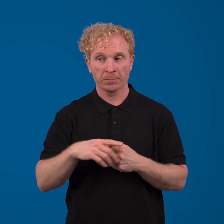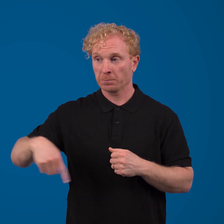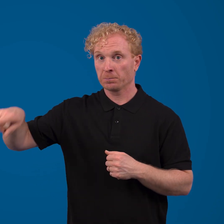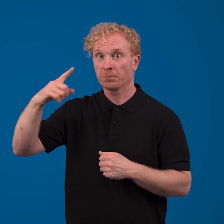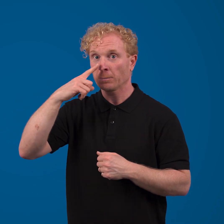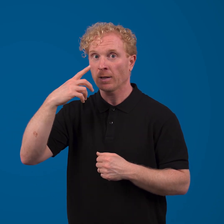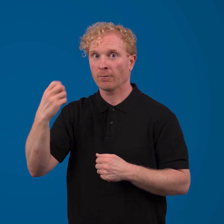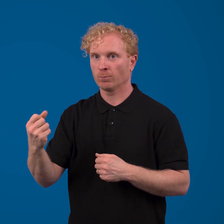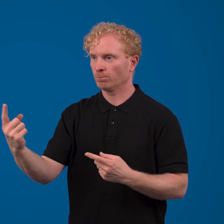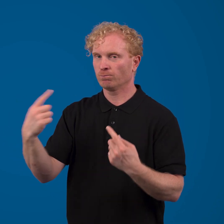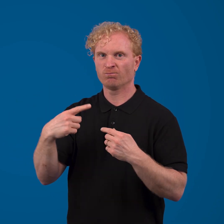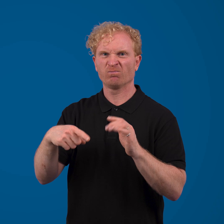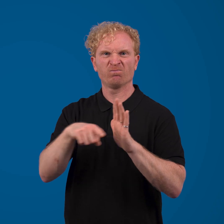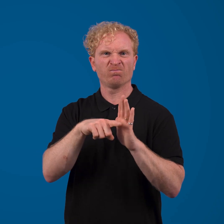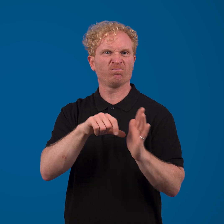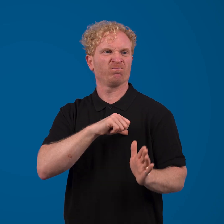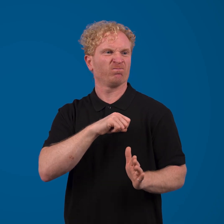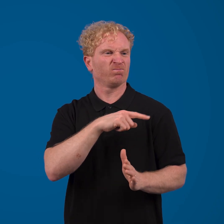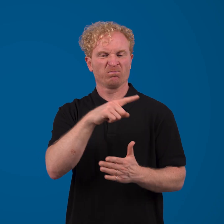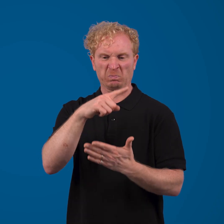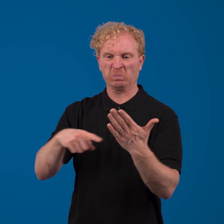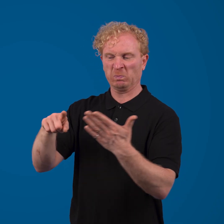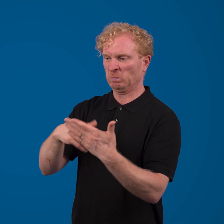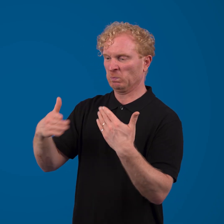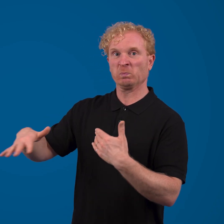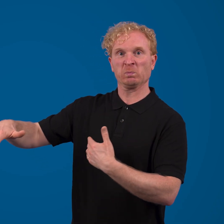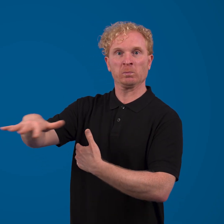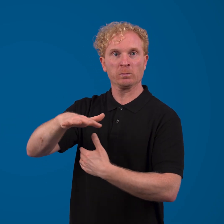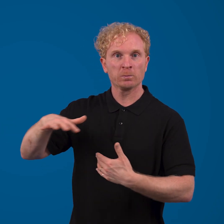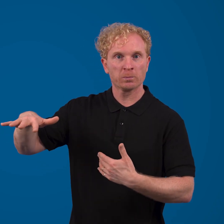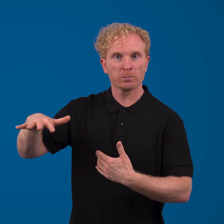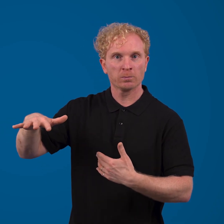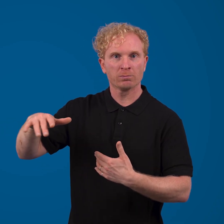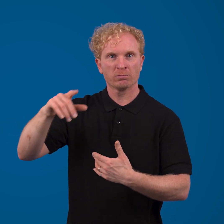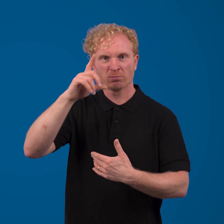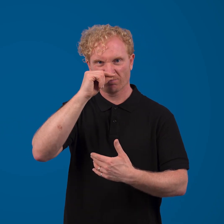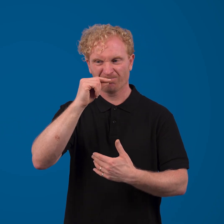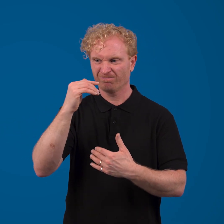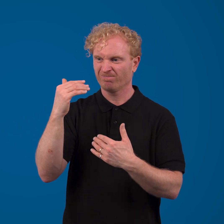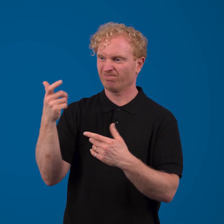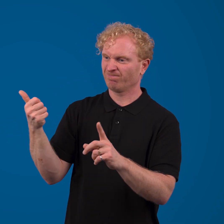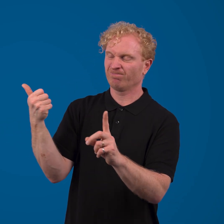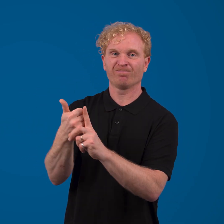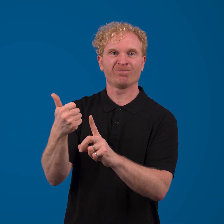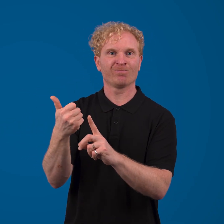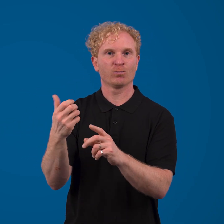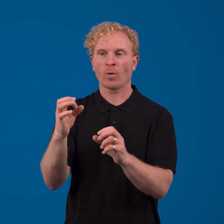People have told us that negative attitudes and discrimination towards people with disability